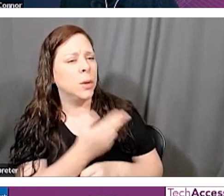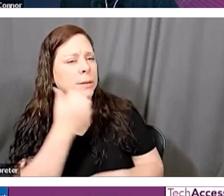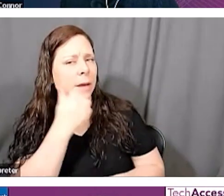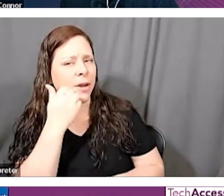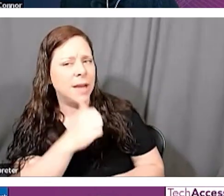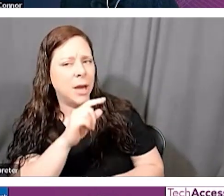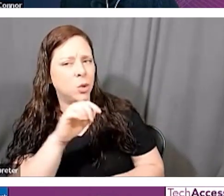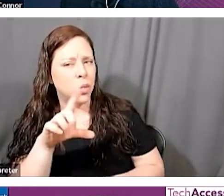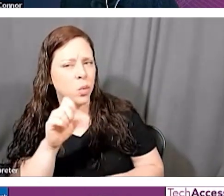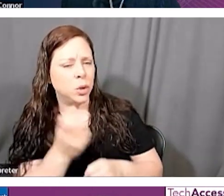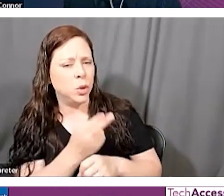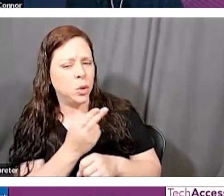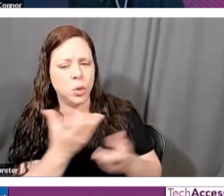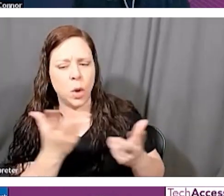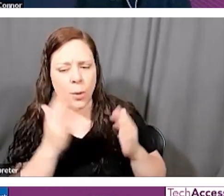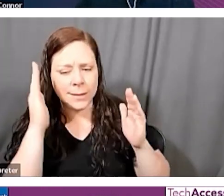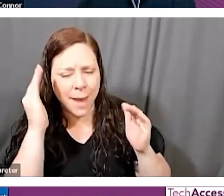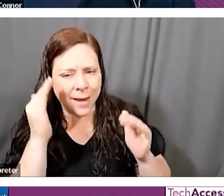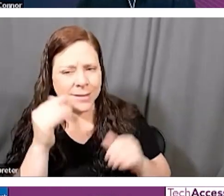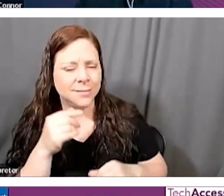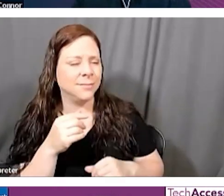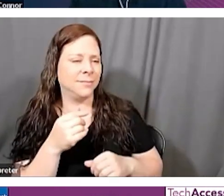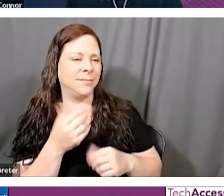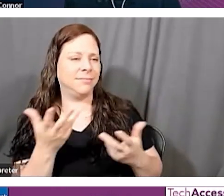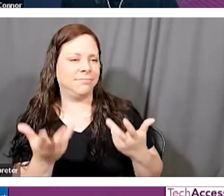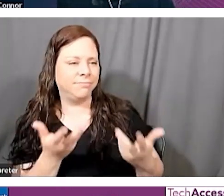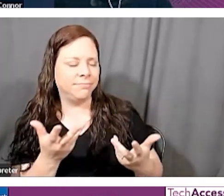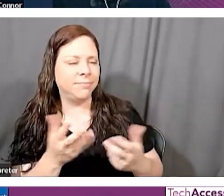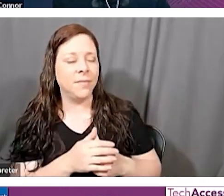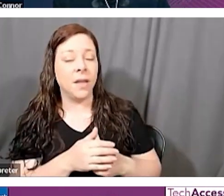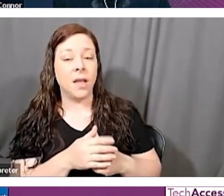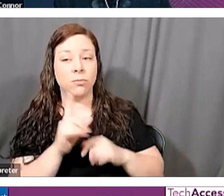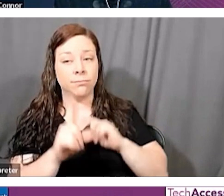like that are related to this? How would you want to, after you do this action,